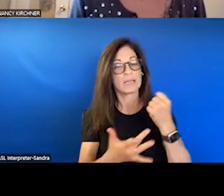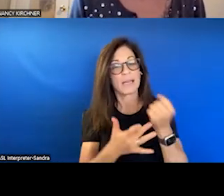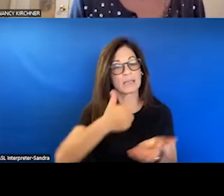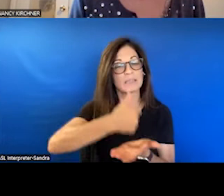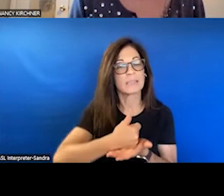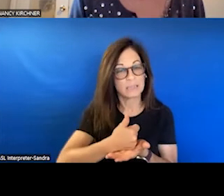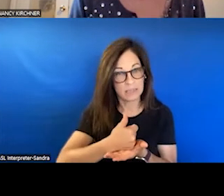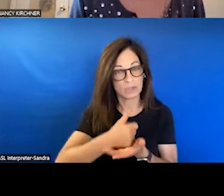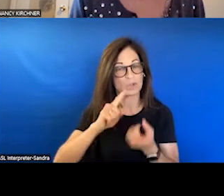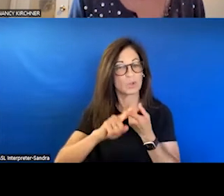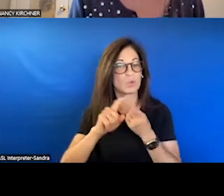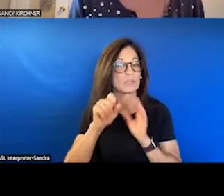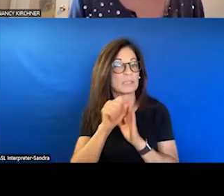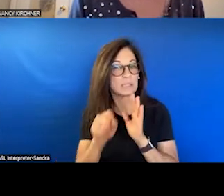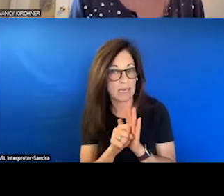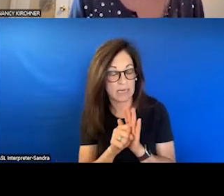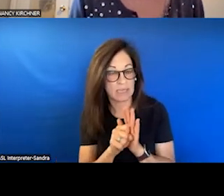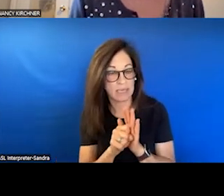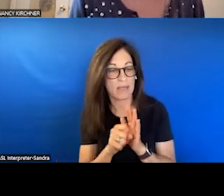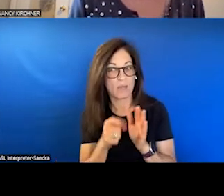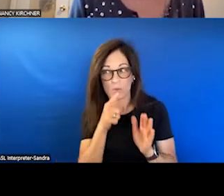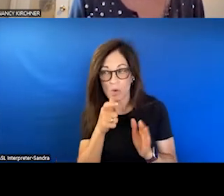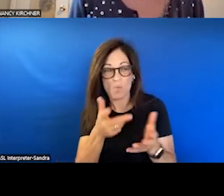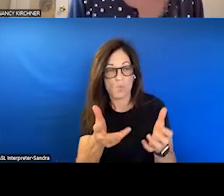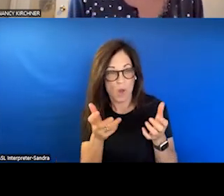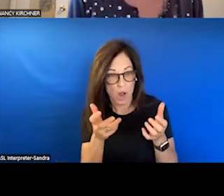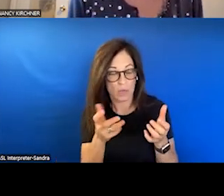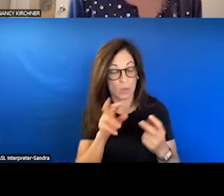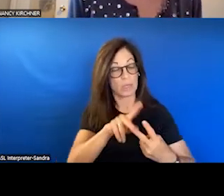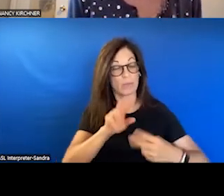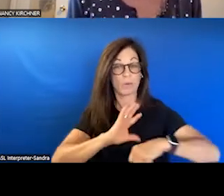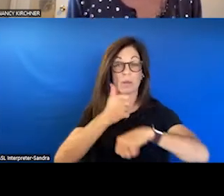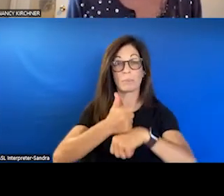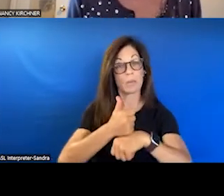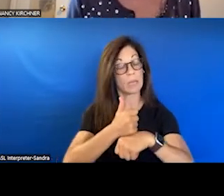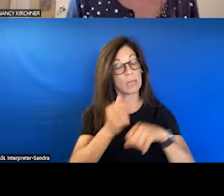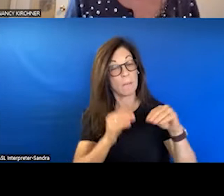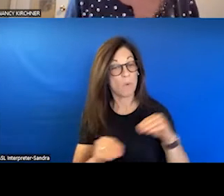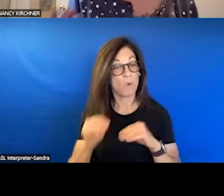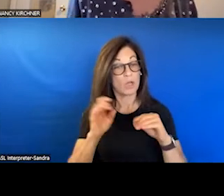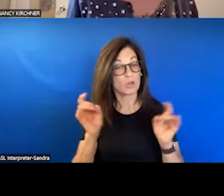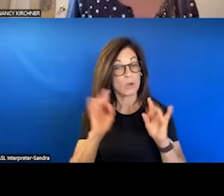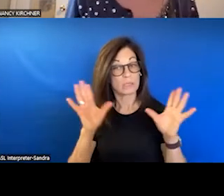TO, TO STATE, THAT WANT TO EITHER IMPLEMENT MOBILE CRISIS, YOU KNOW, KIND OF BRAND NEW,